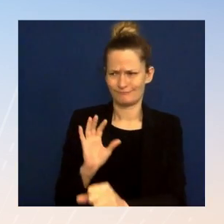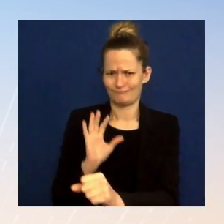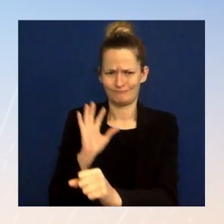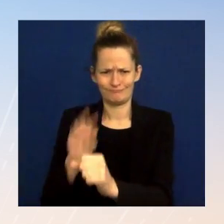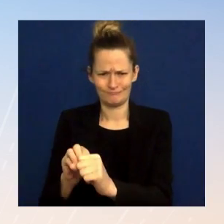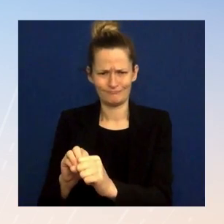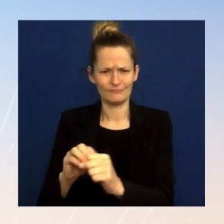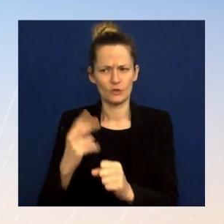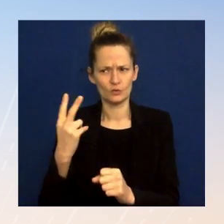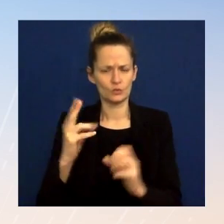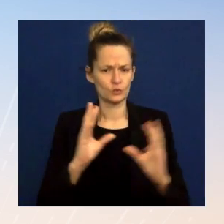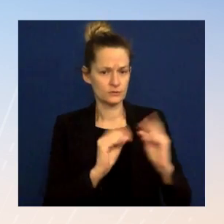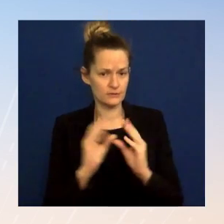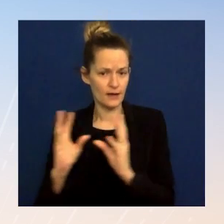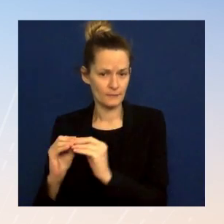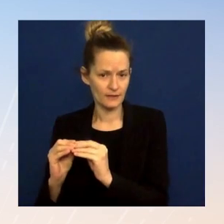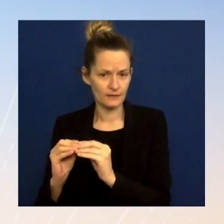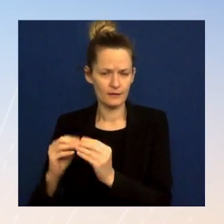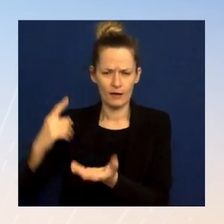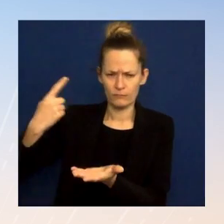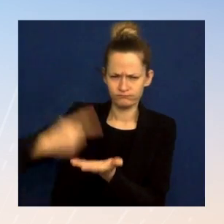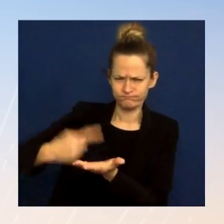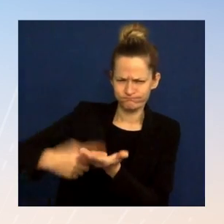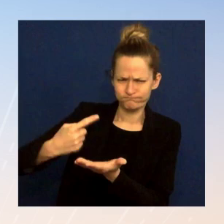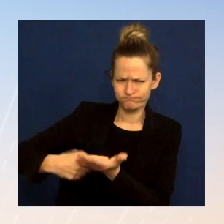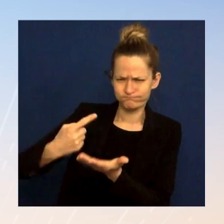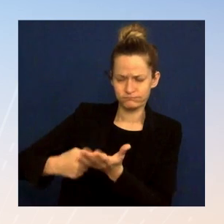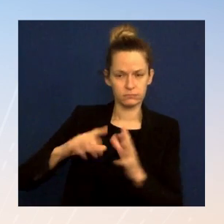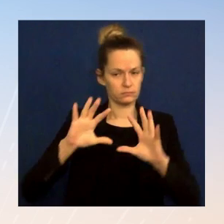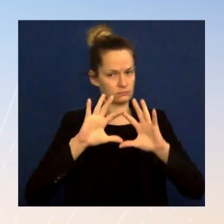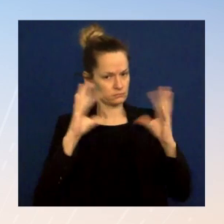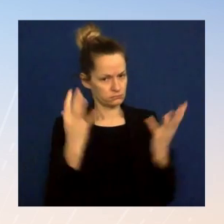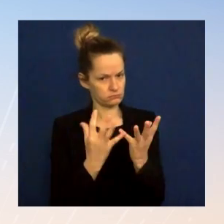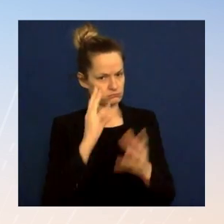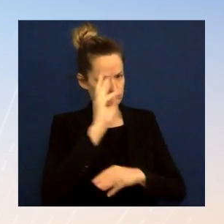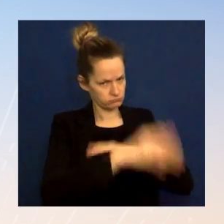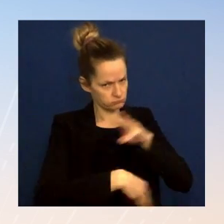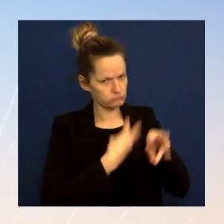In just the past few weeks, we've seen the U.S. and the EU come together for joint action on COVID-19.